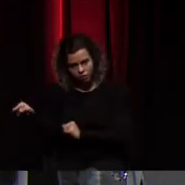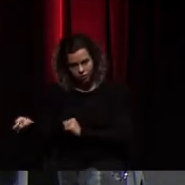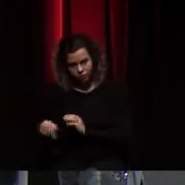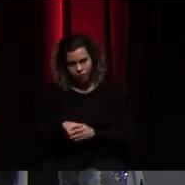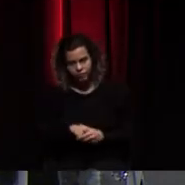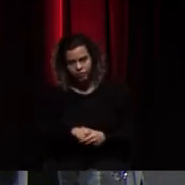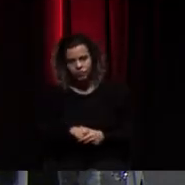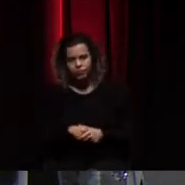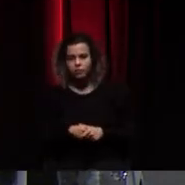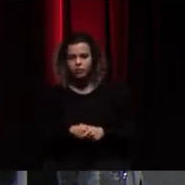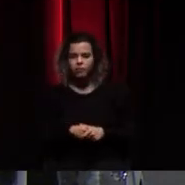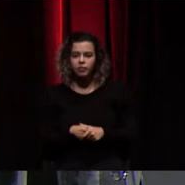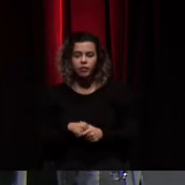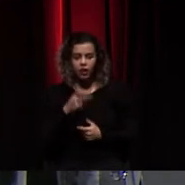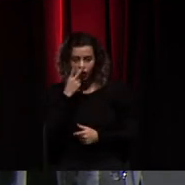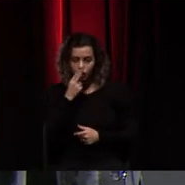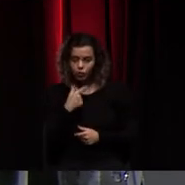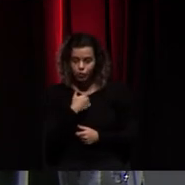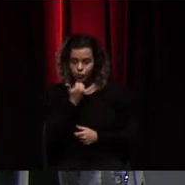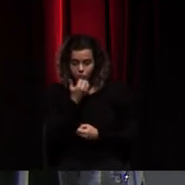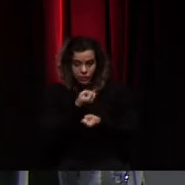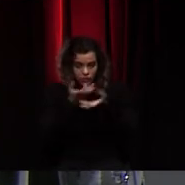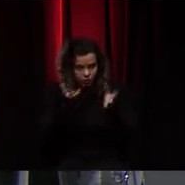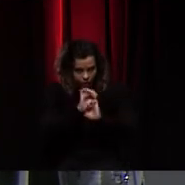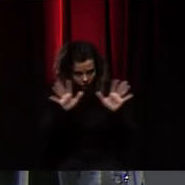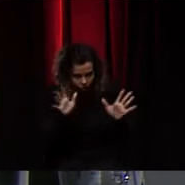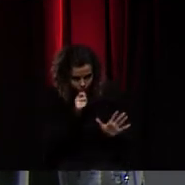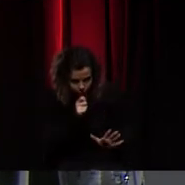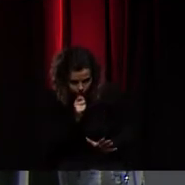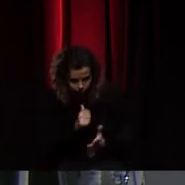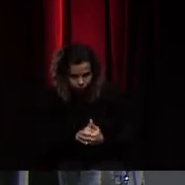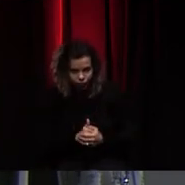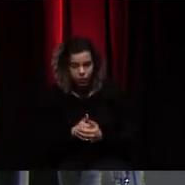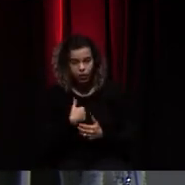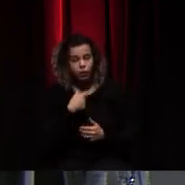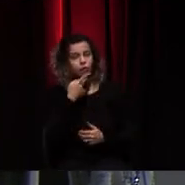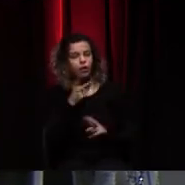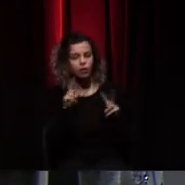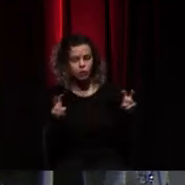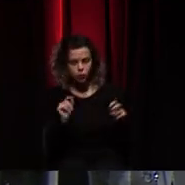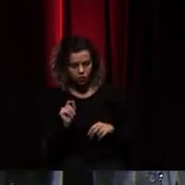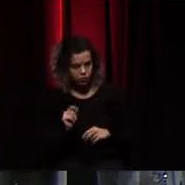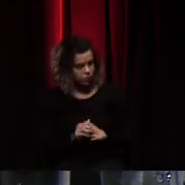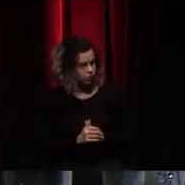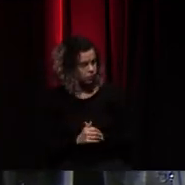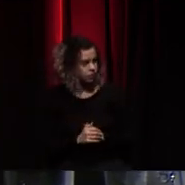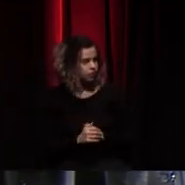I don’t think I made myself clear. What I meant was that the brand’s interference